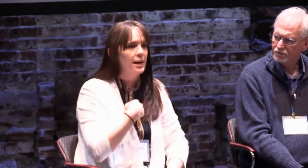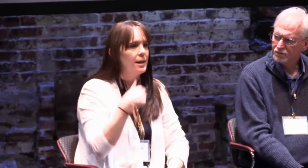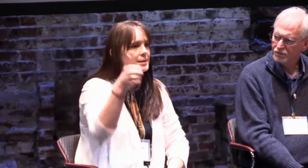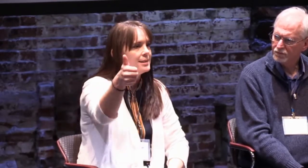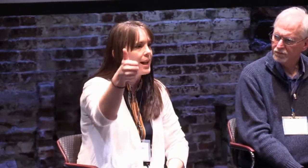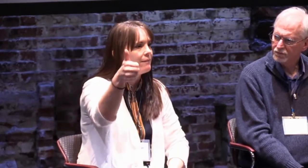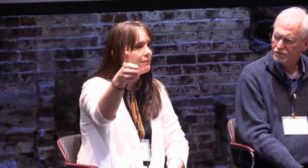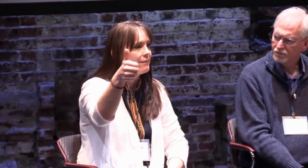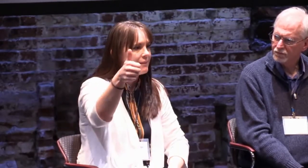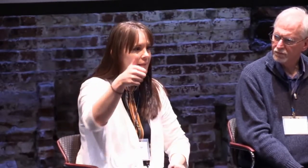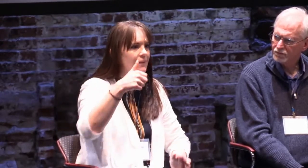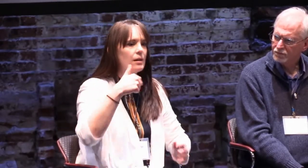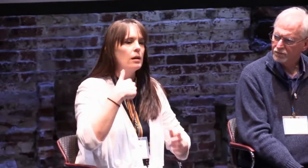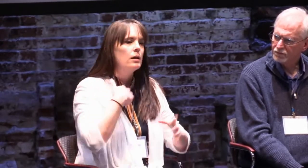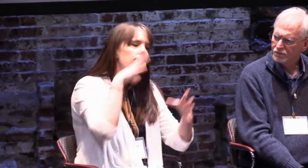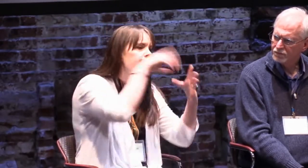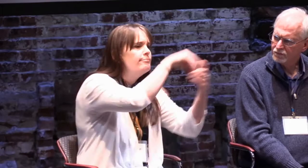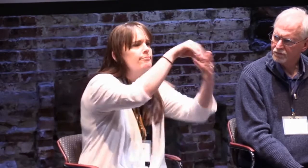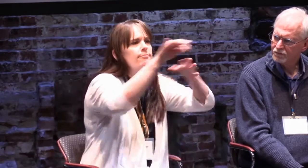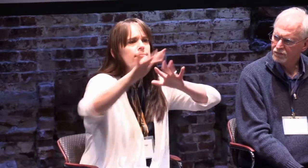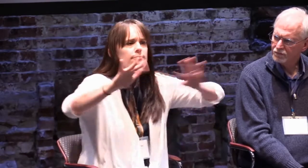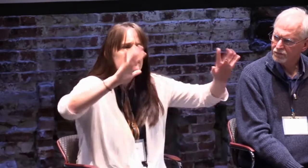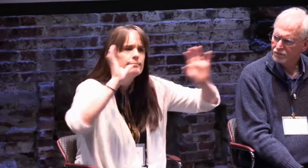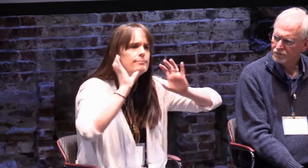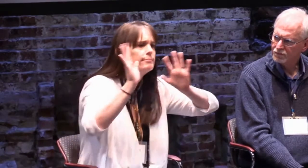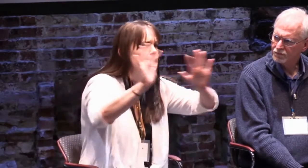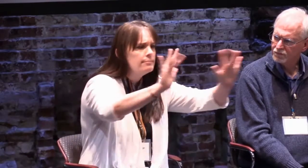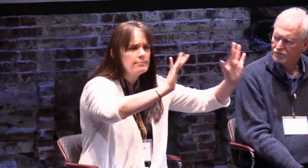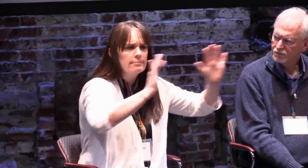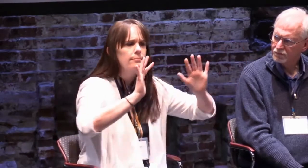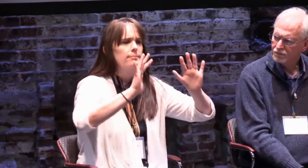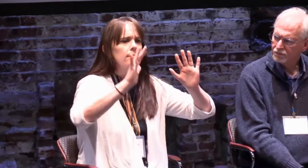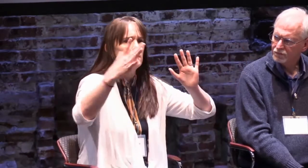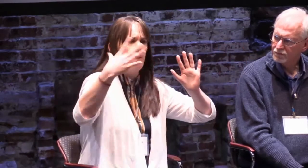But he looked, pursued, found me,